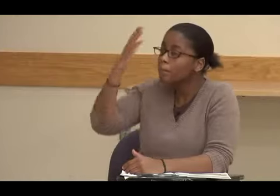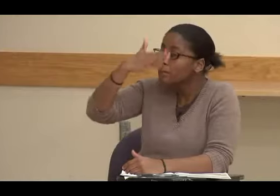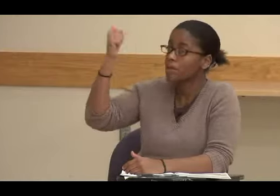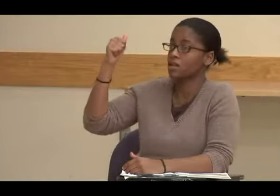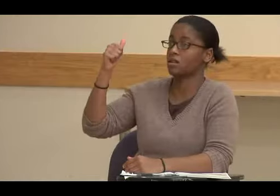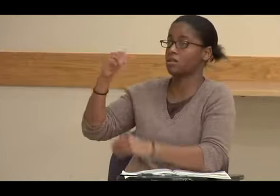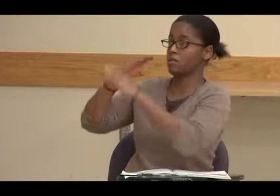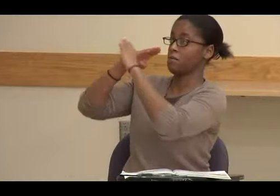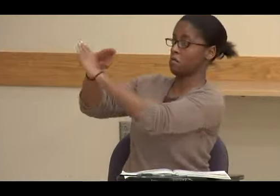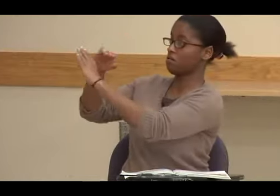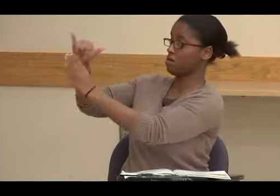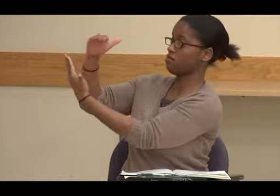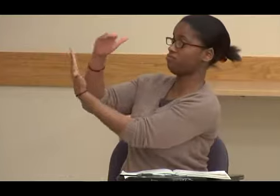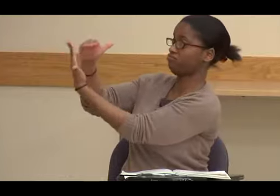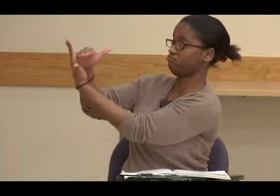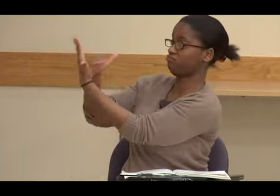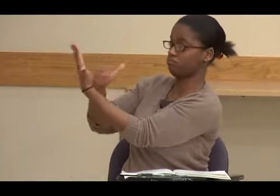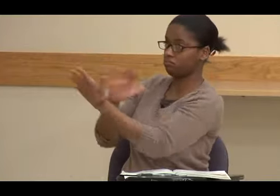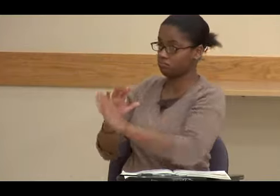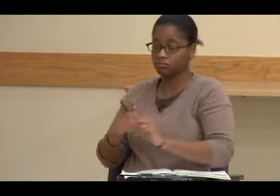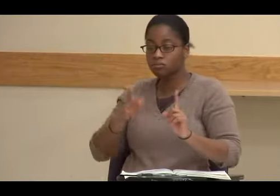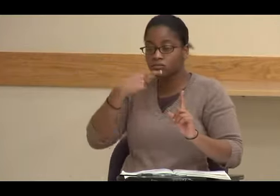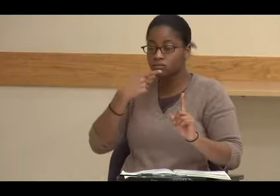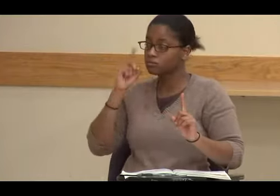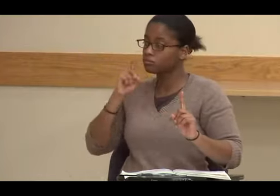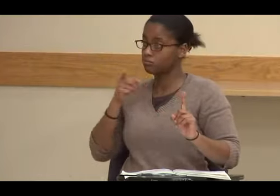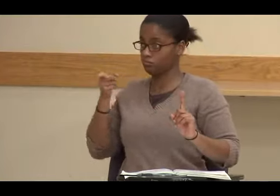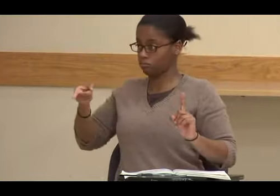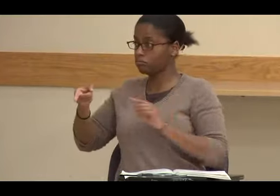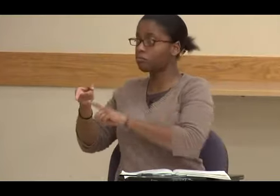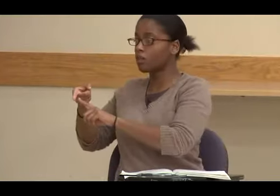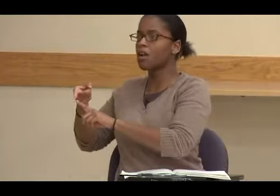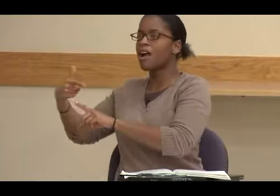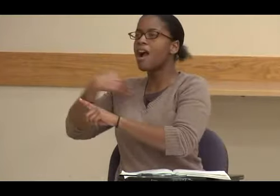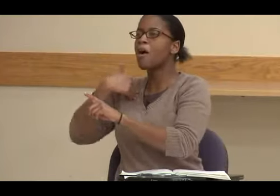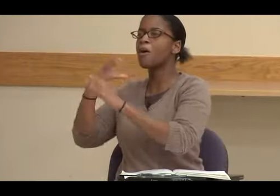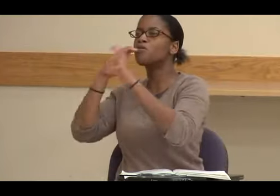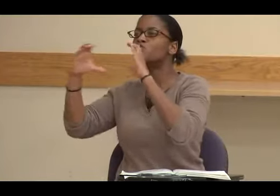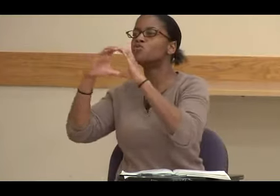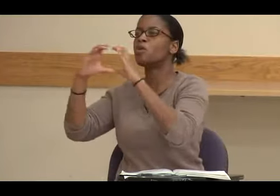Because of all those barriers put together. Even with the same disease, the average hearing person